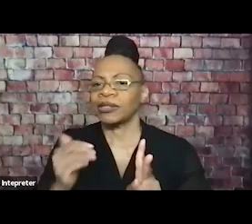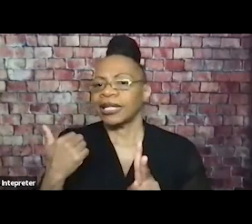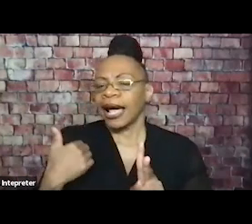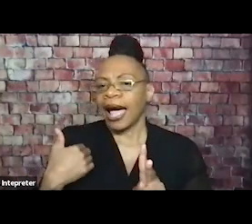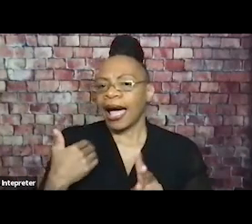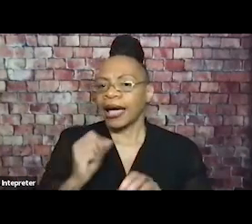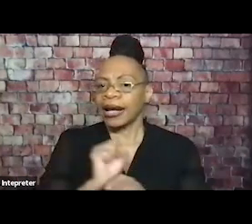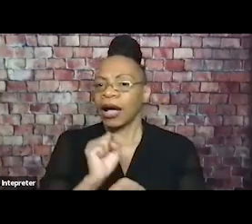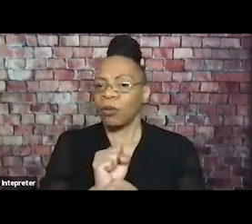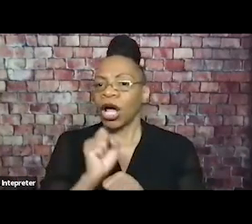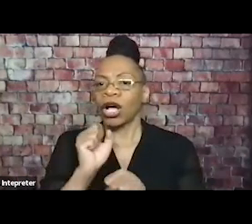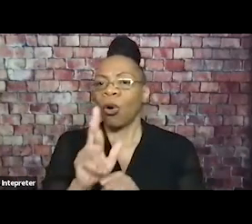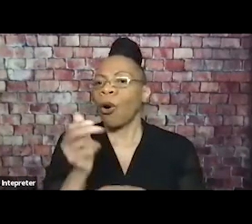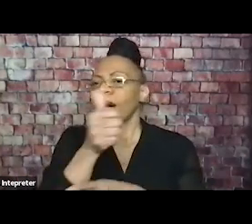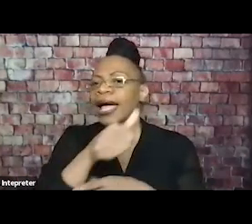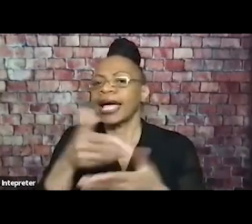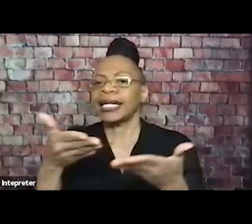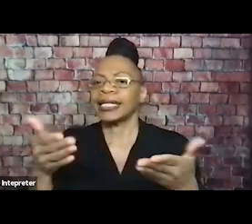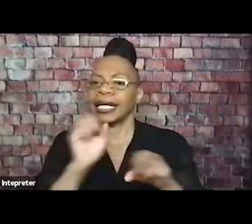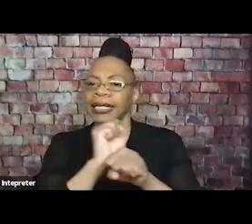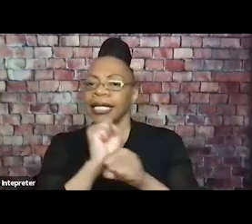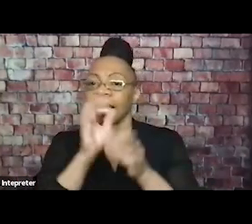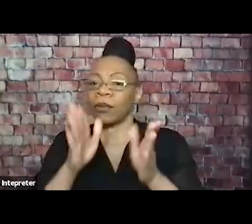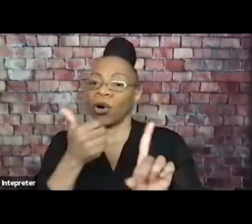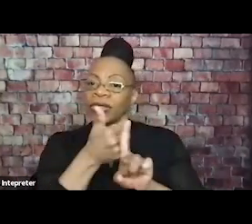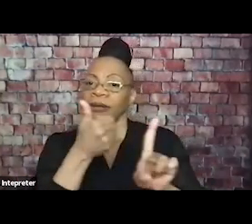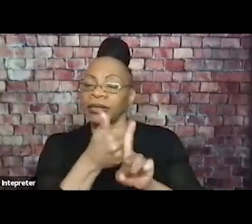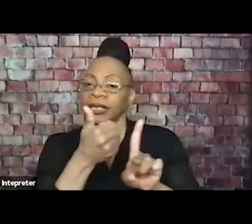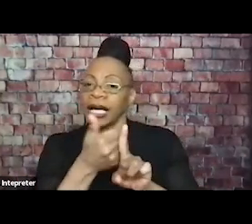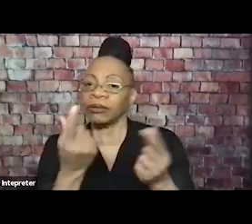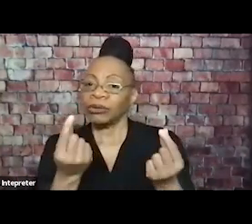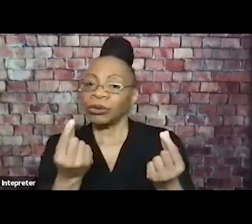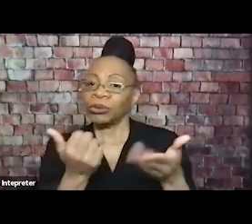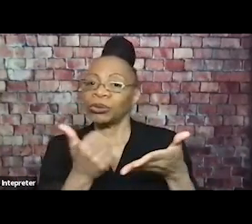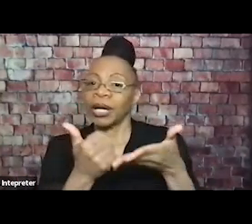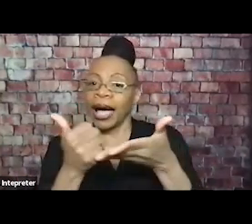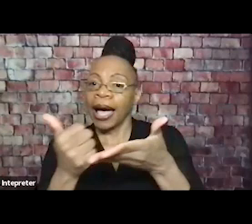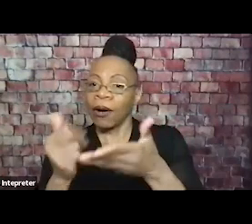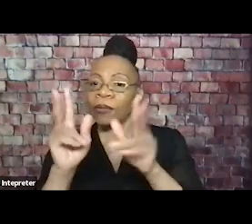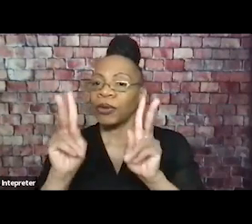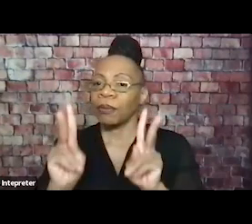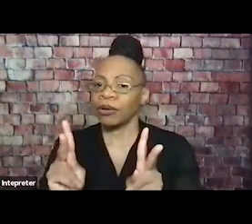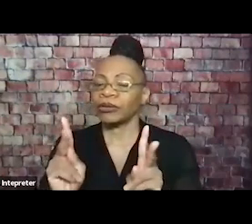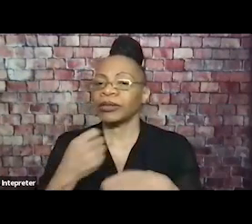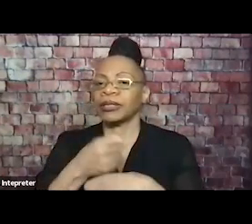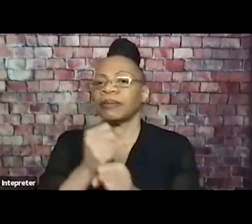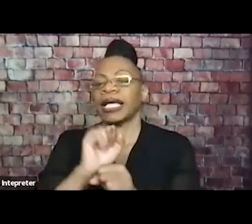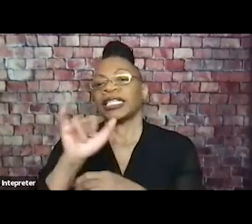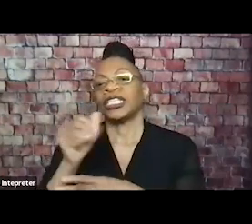to help make it easier for the person to keep their job. So there are things sometimes when you have a really, I call them benevolent employers.